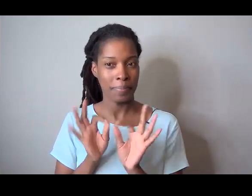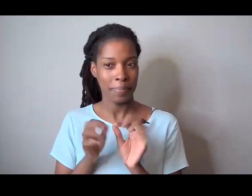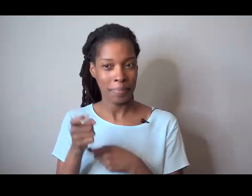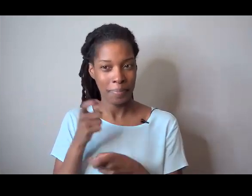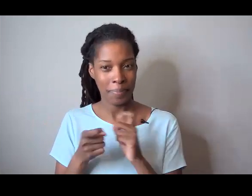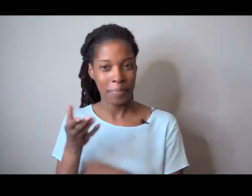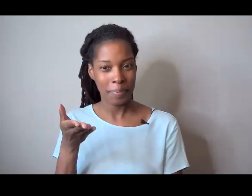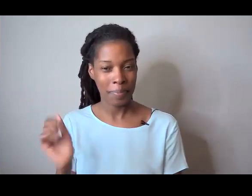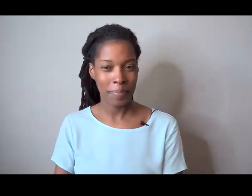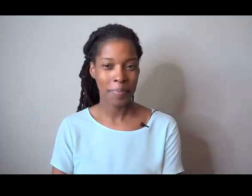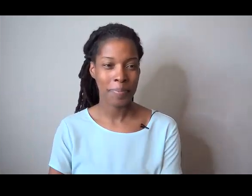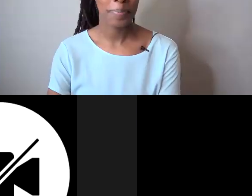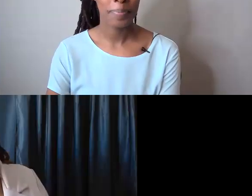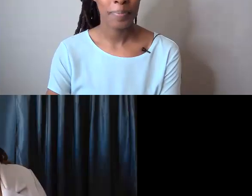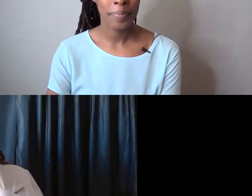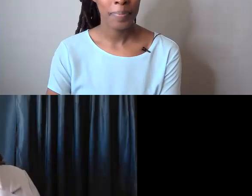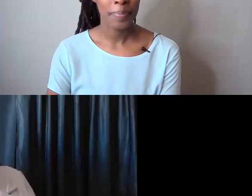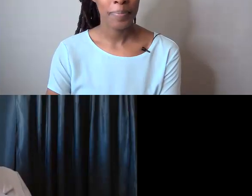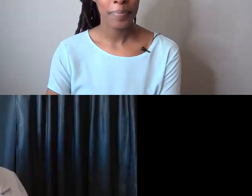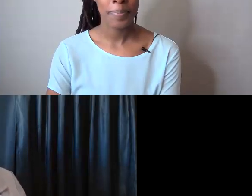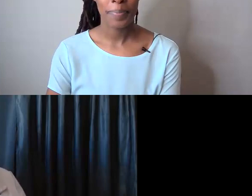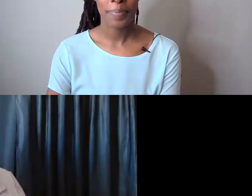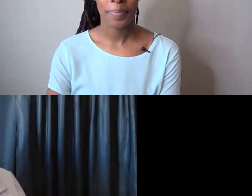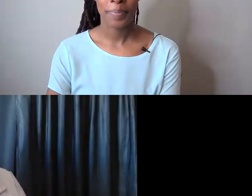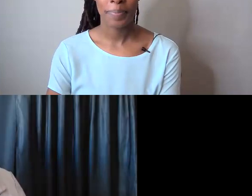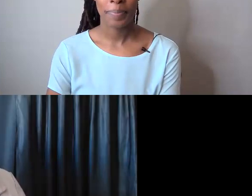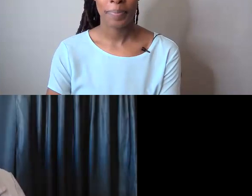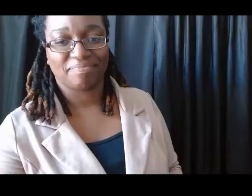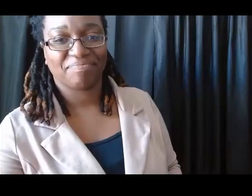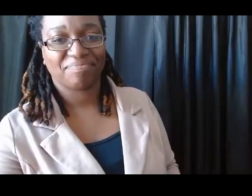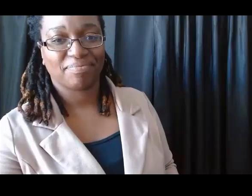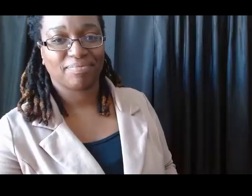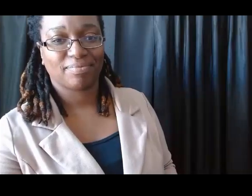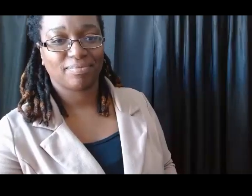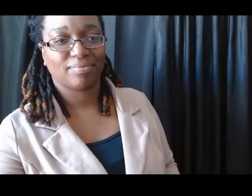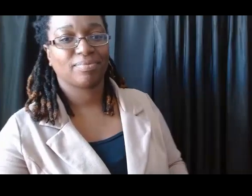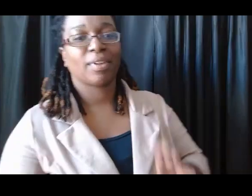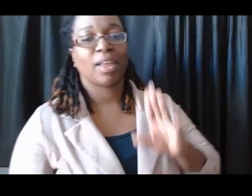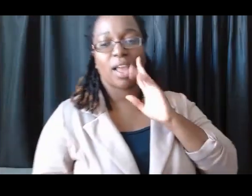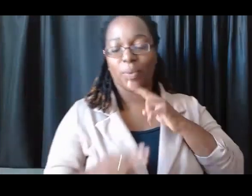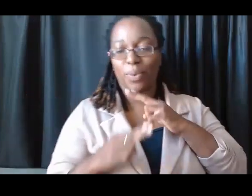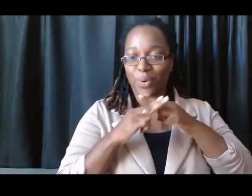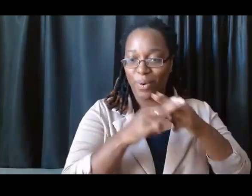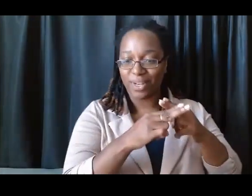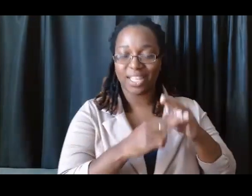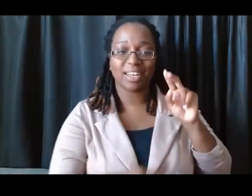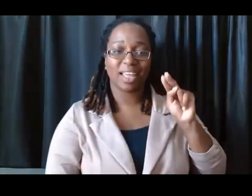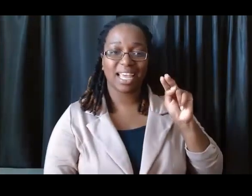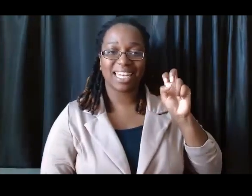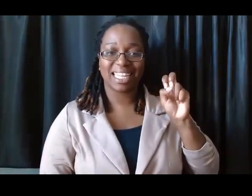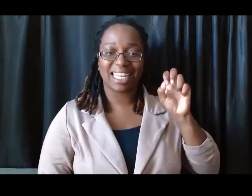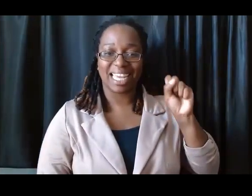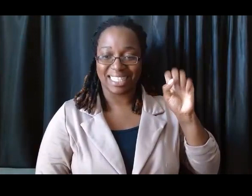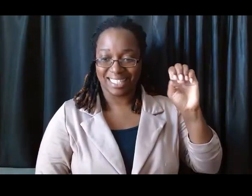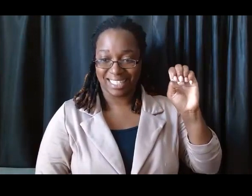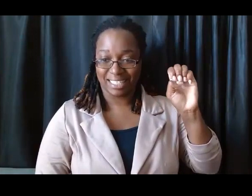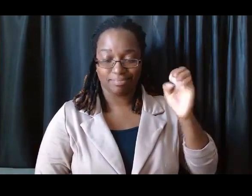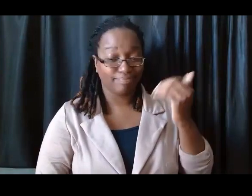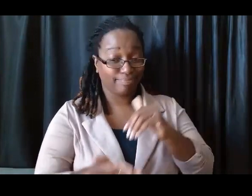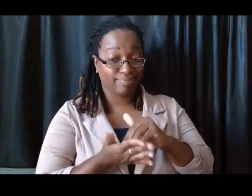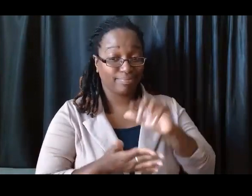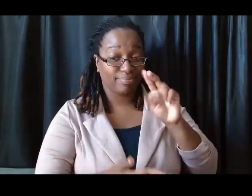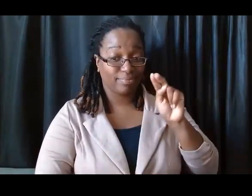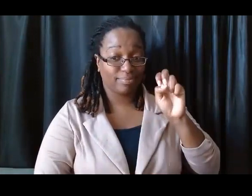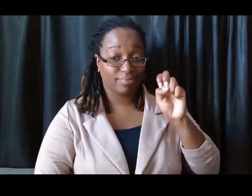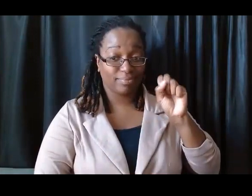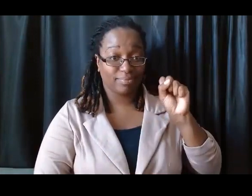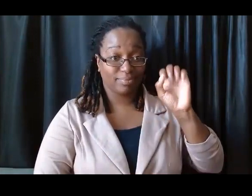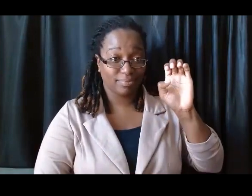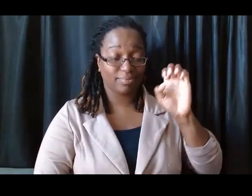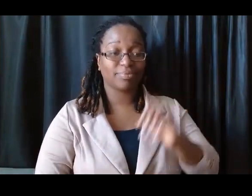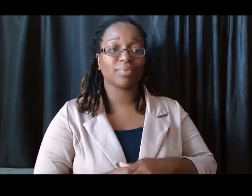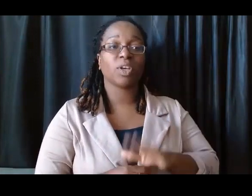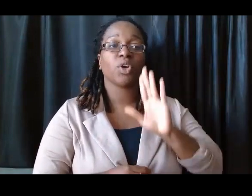and I'm going to call that NESE. So you're going to be reporting your projected or estimated any NESE